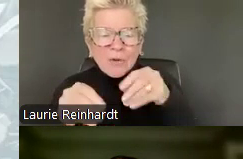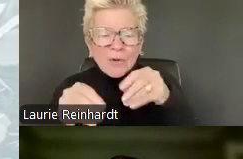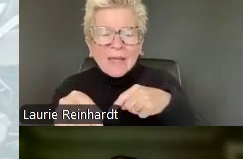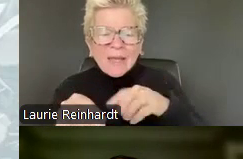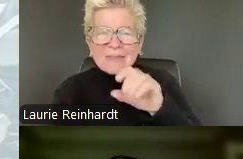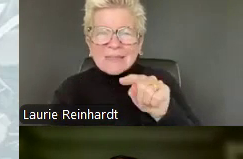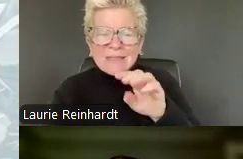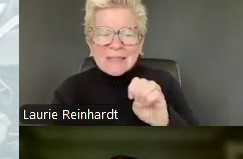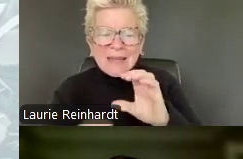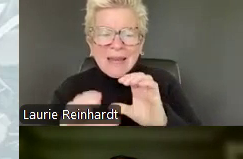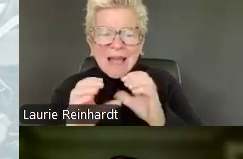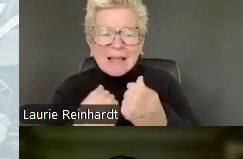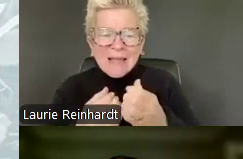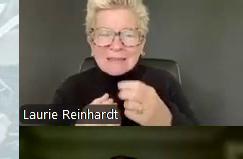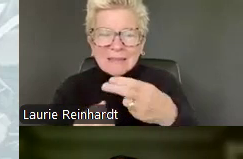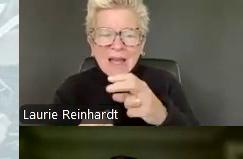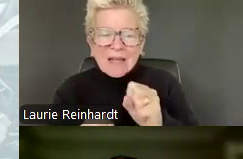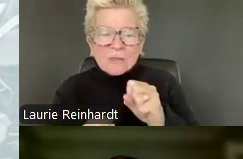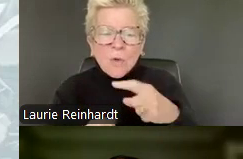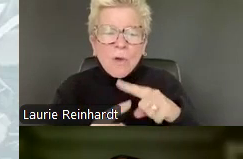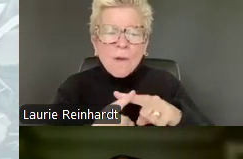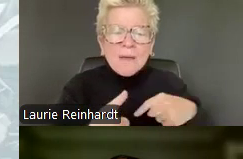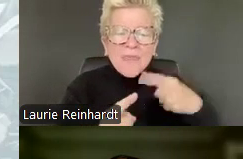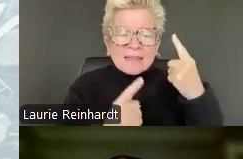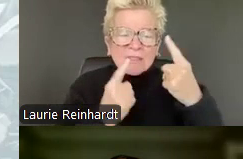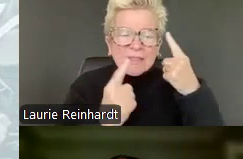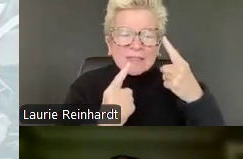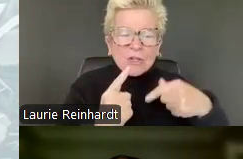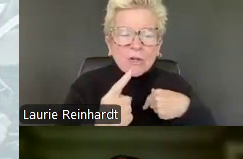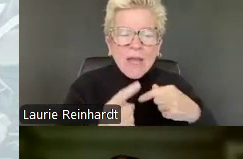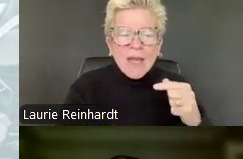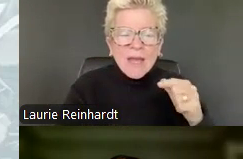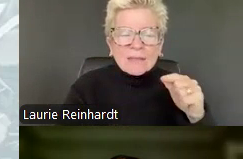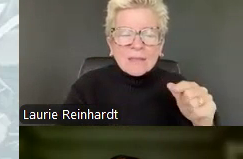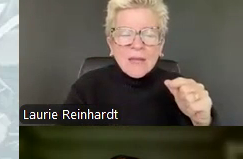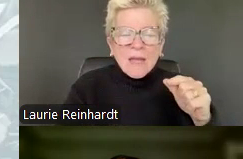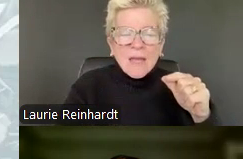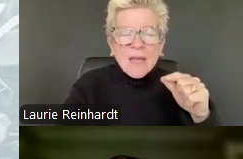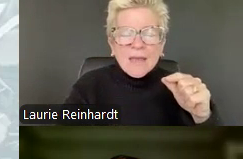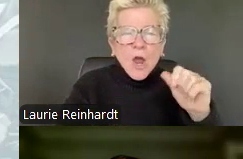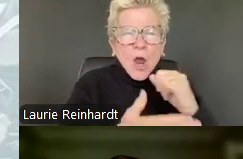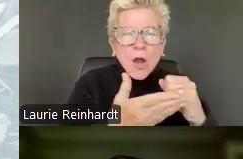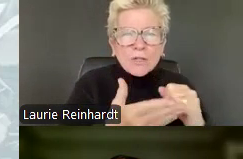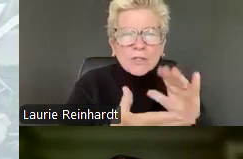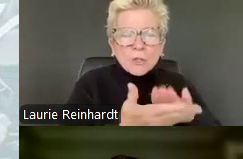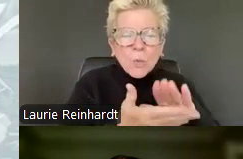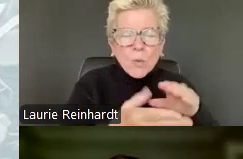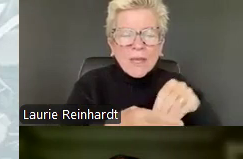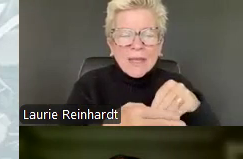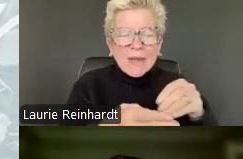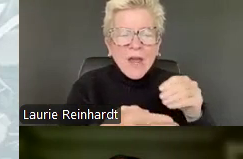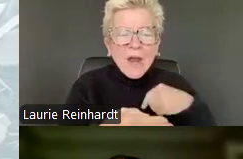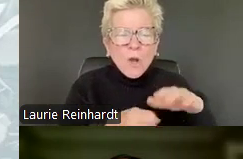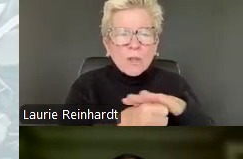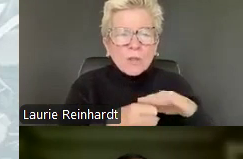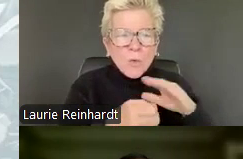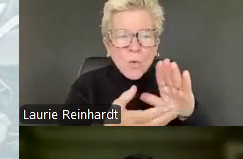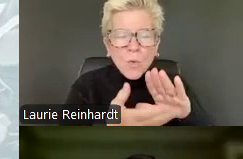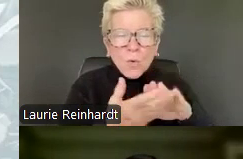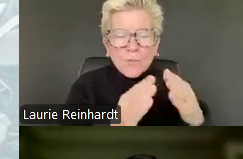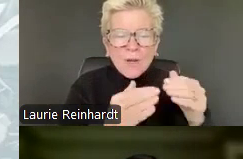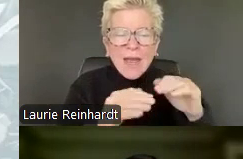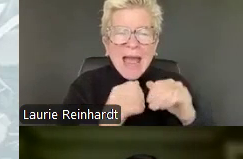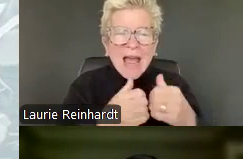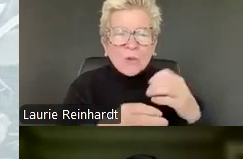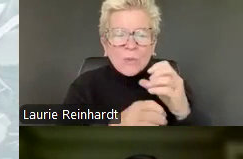at the local community. How can we get CTE credit for classes like that at a college?